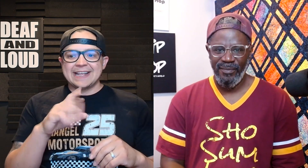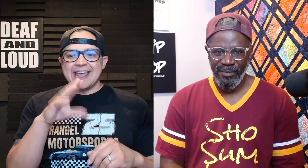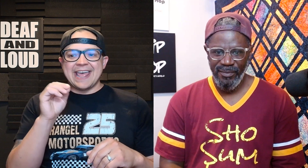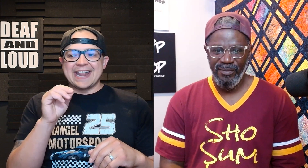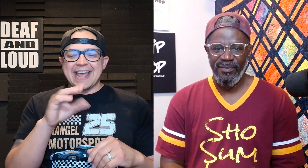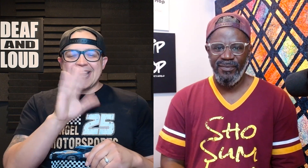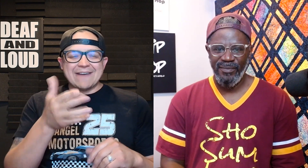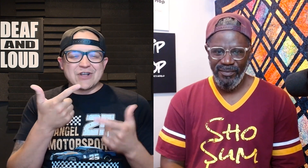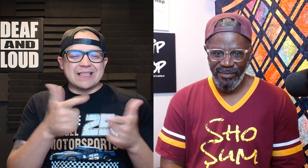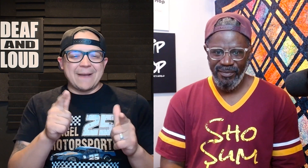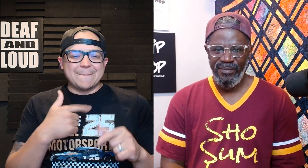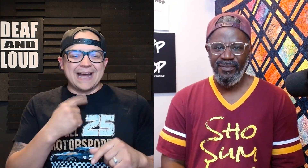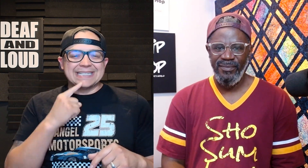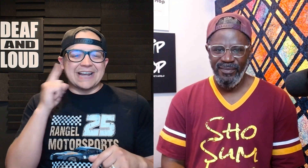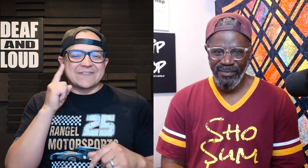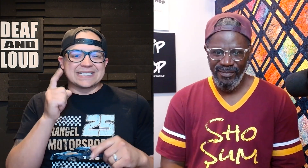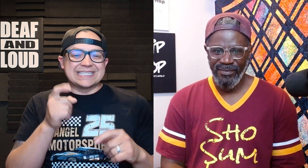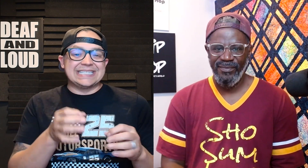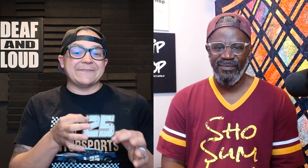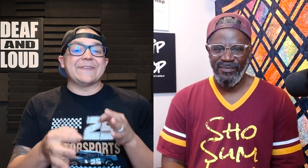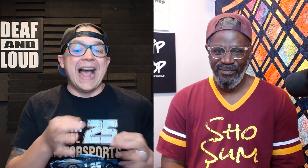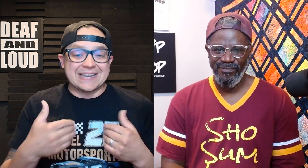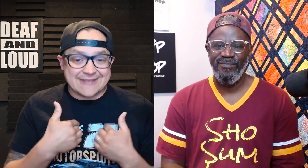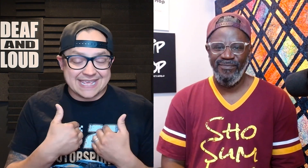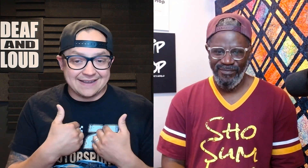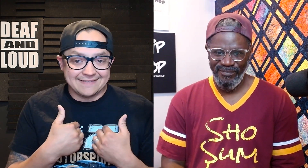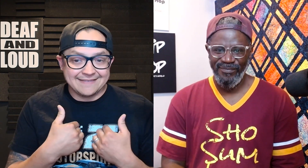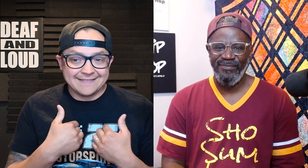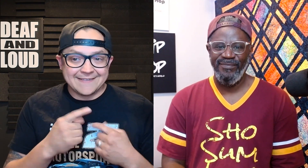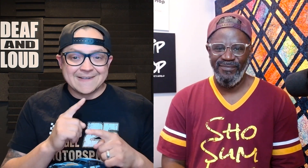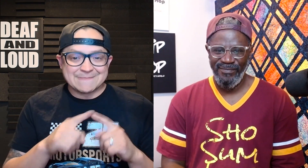And I never let my Deafness define me, but